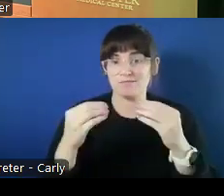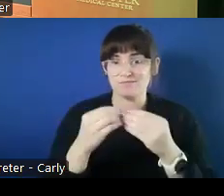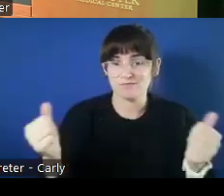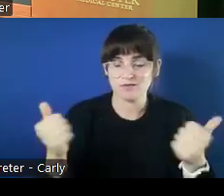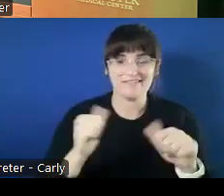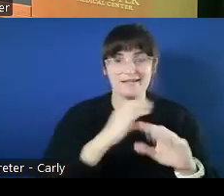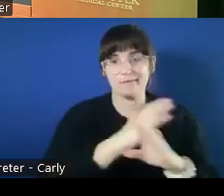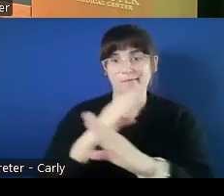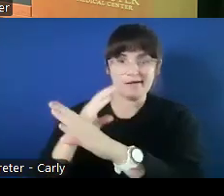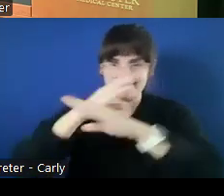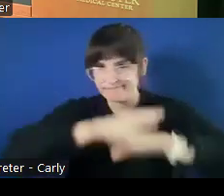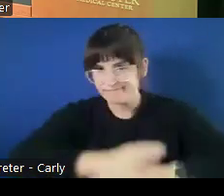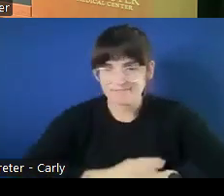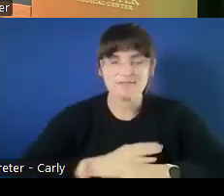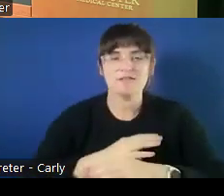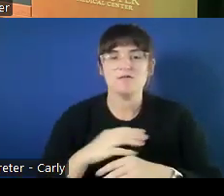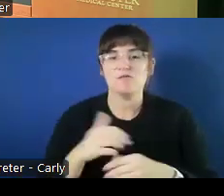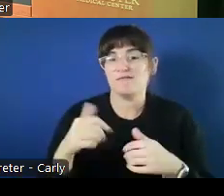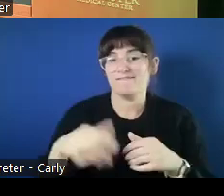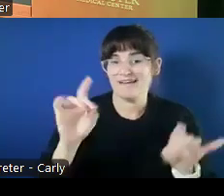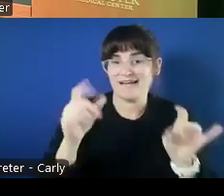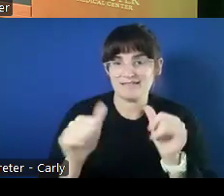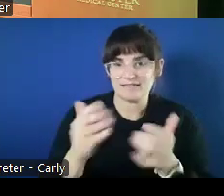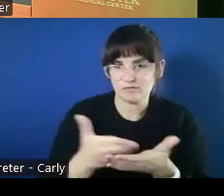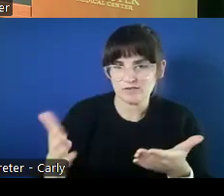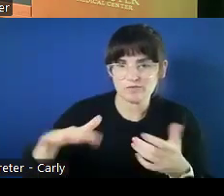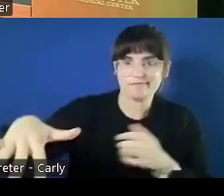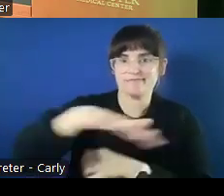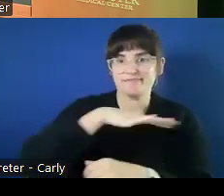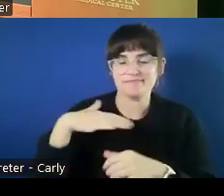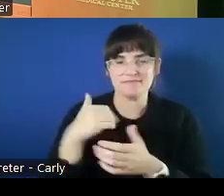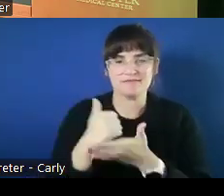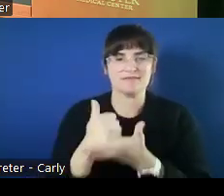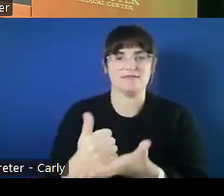resources in their environment that might get them closer to where they want to be and then we give